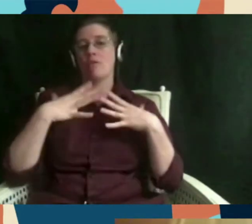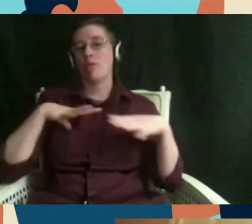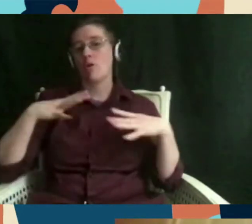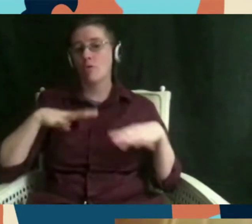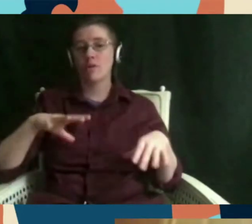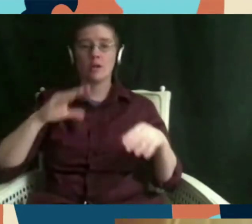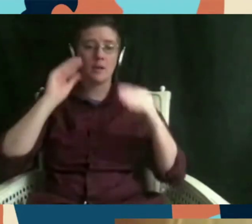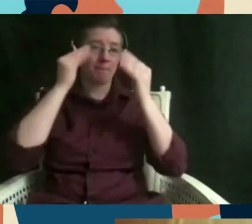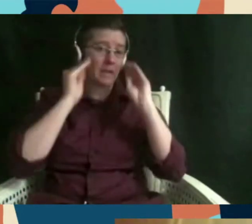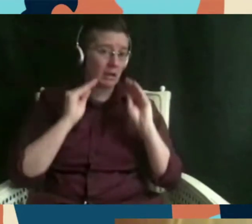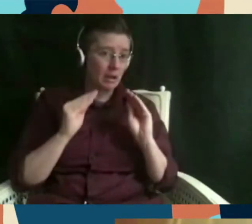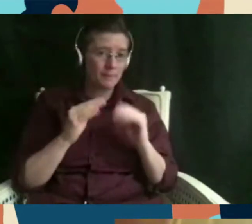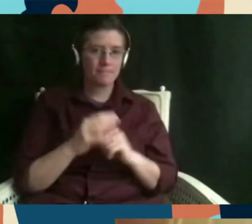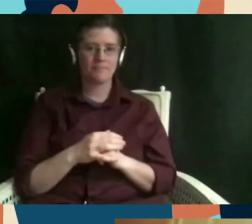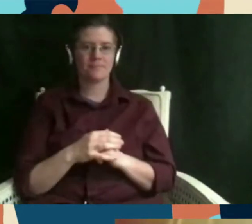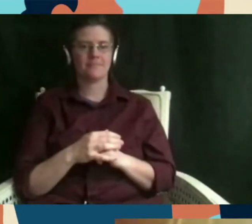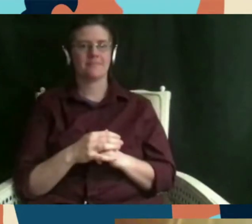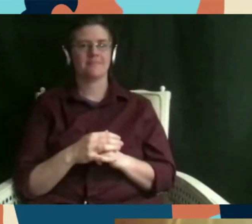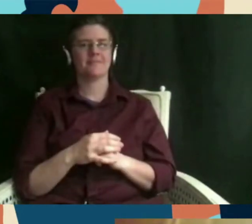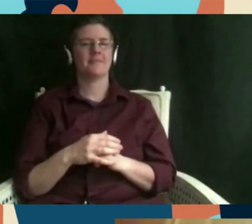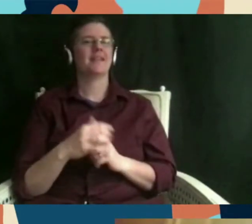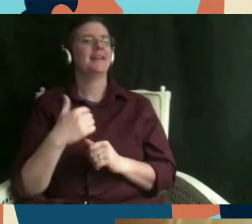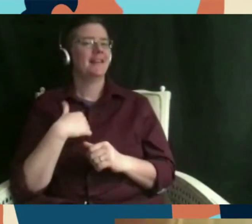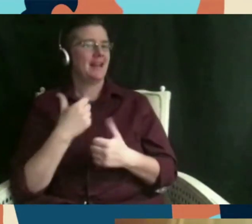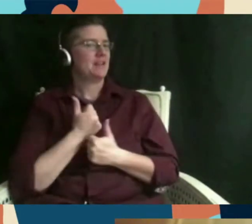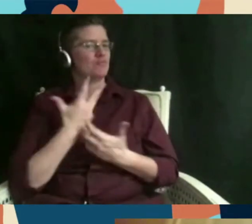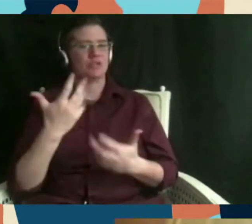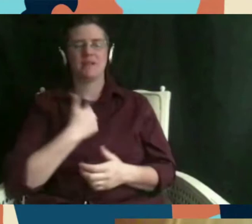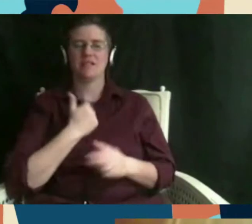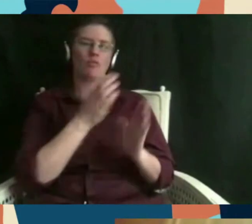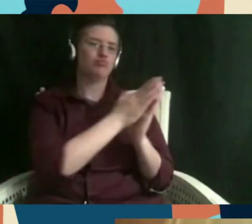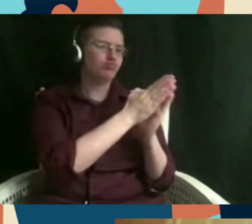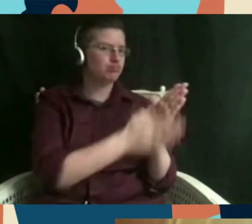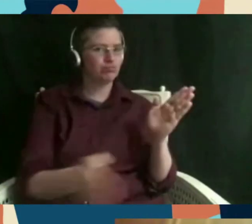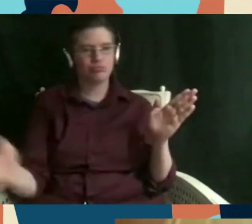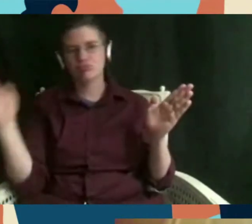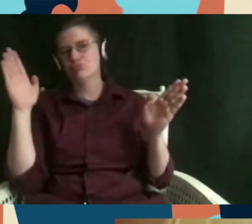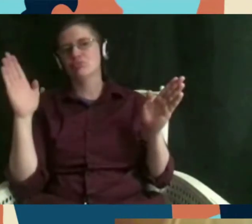the entire gender board um when i first came out as non-binary i really tried to like